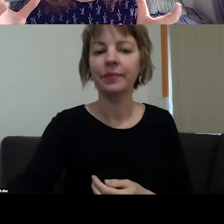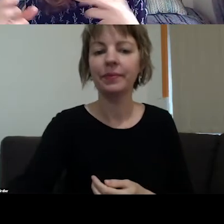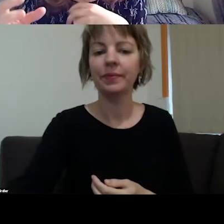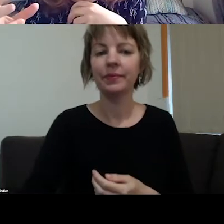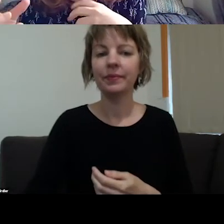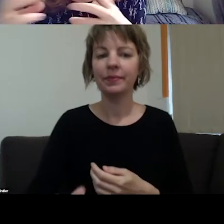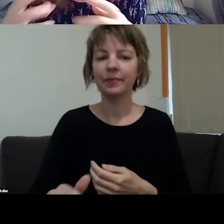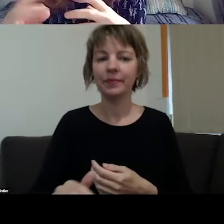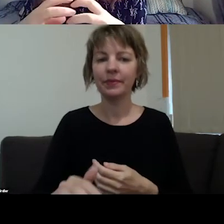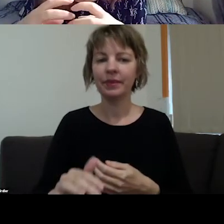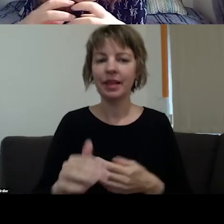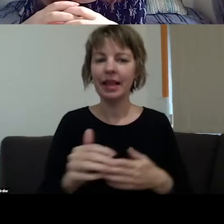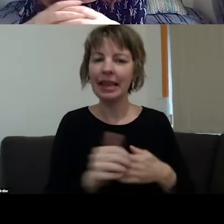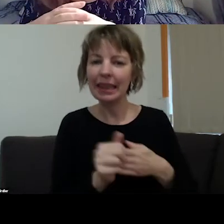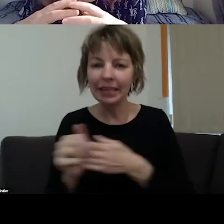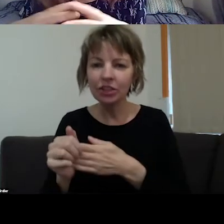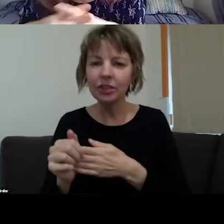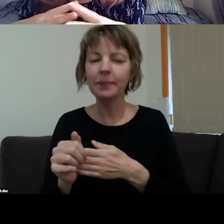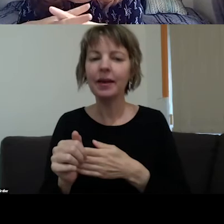around health and wellbeing and how maybe the potential